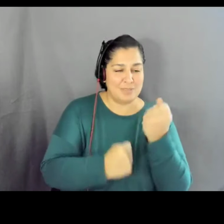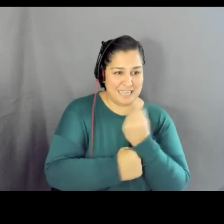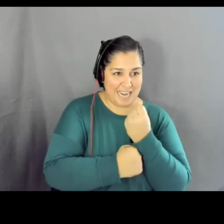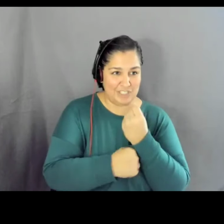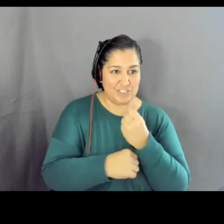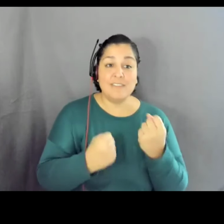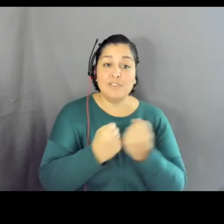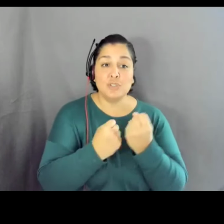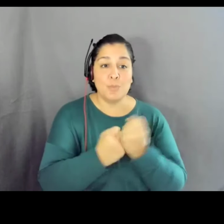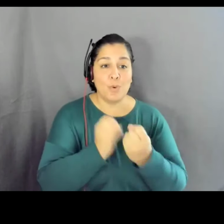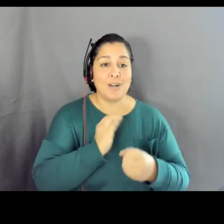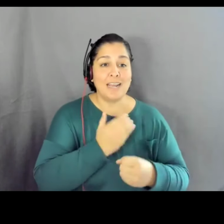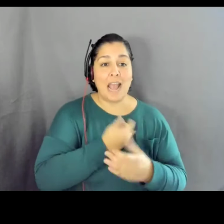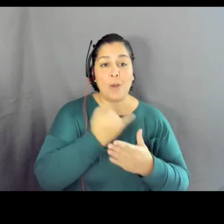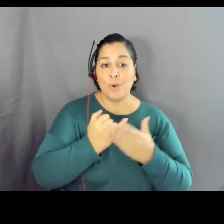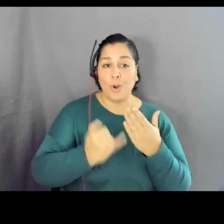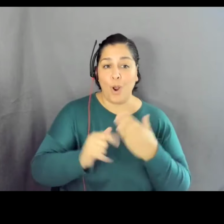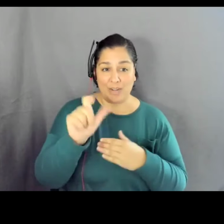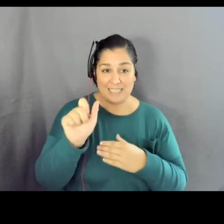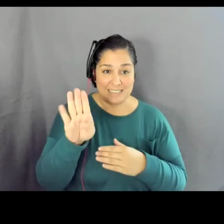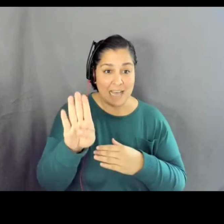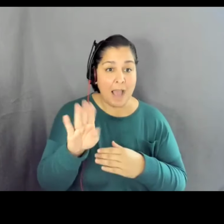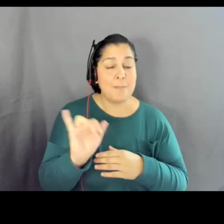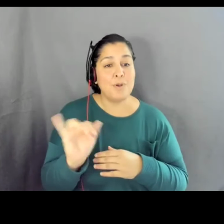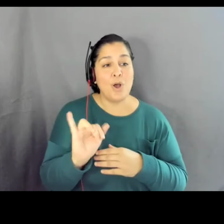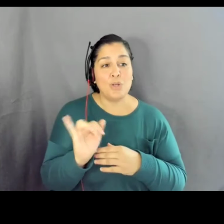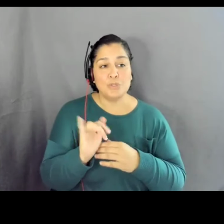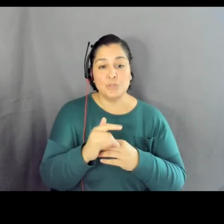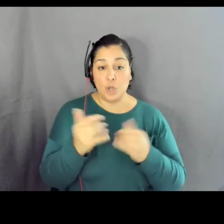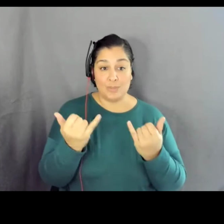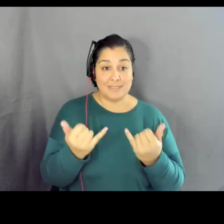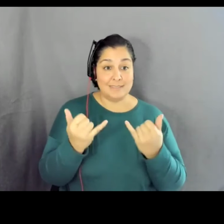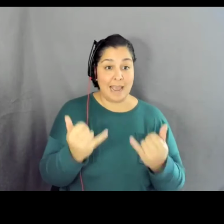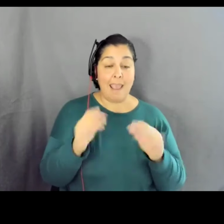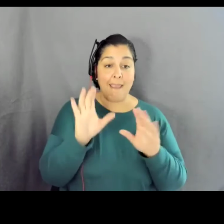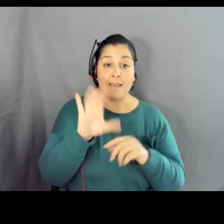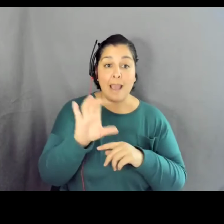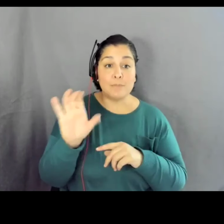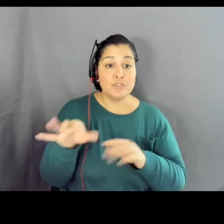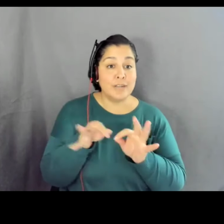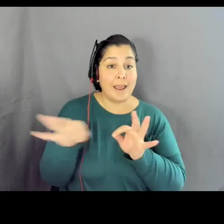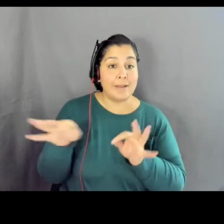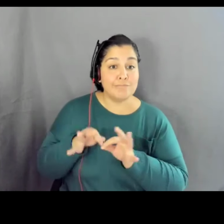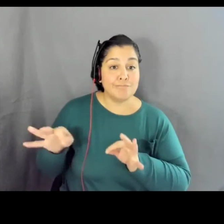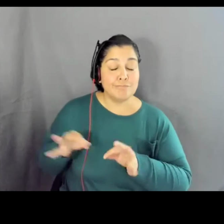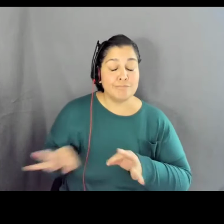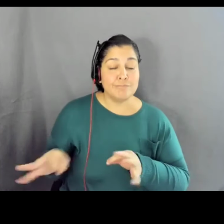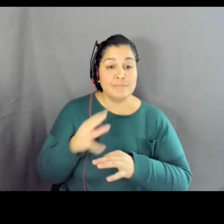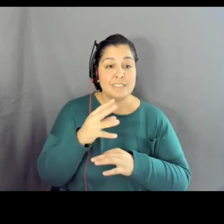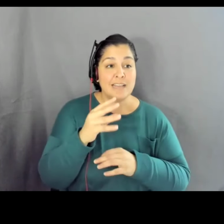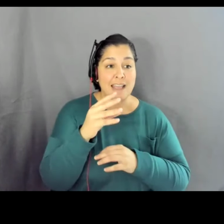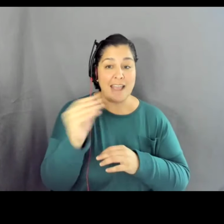In addition, I'd like to quickly acknowledge that our captioning tonight and ASL interpretation is provided by Eyeth Consultant.